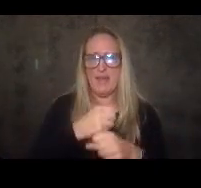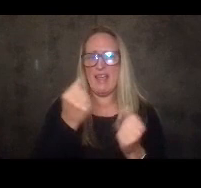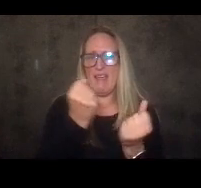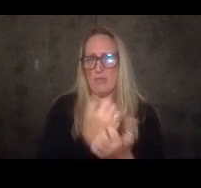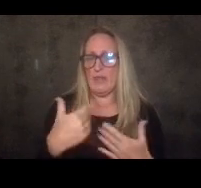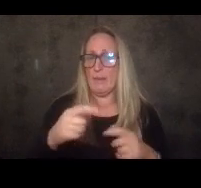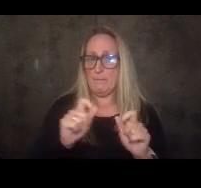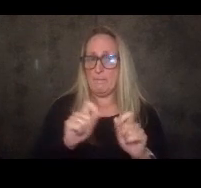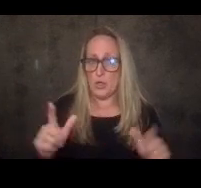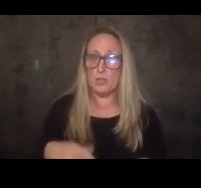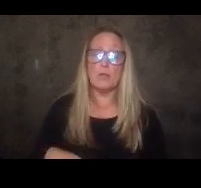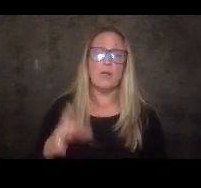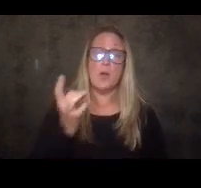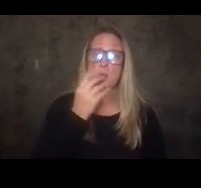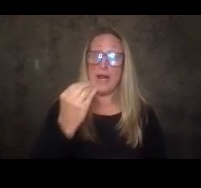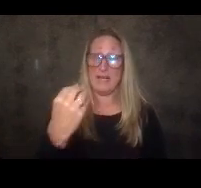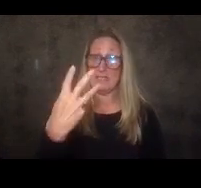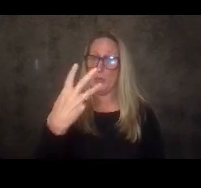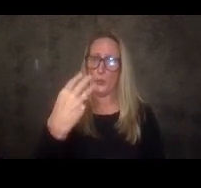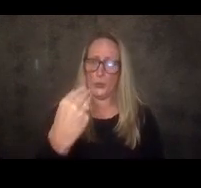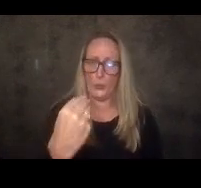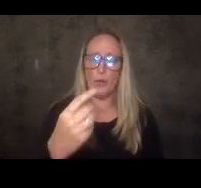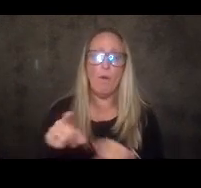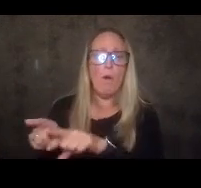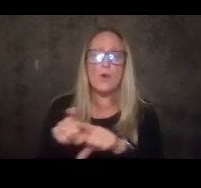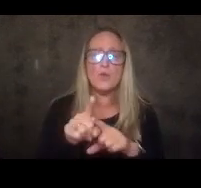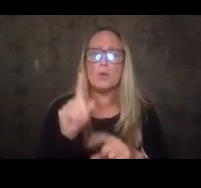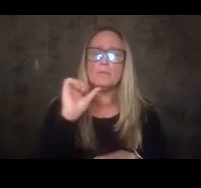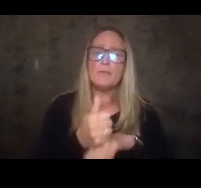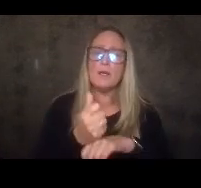You also have your brightness settings, and there's also settings for animations inside of